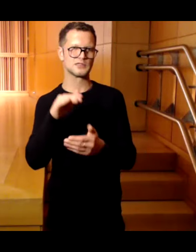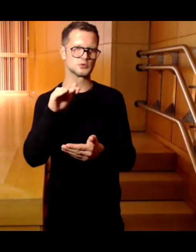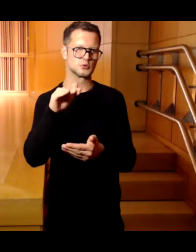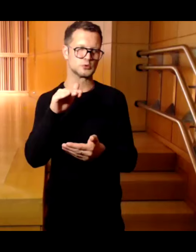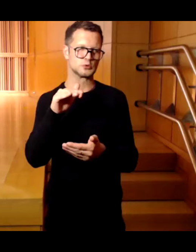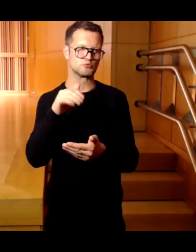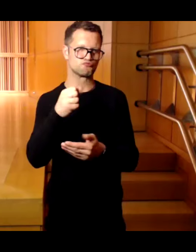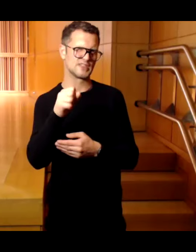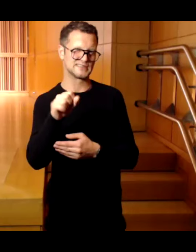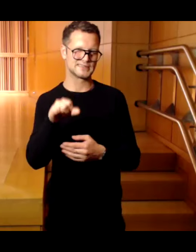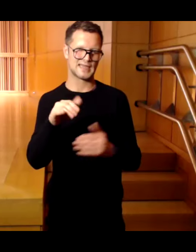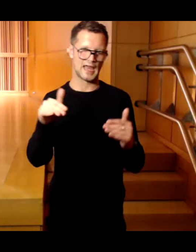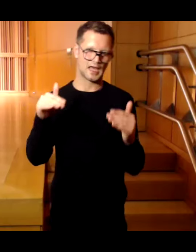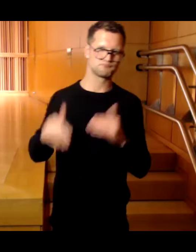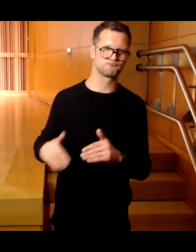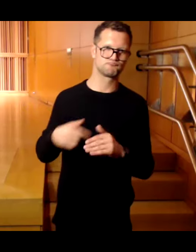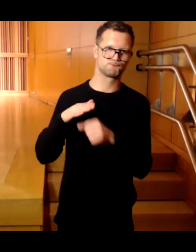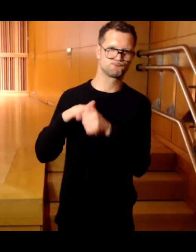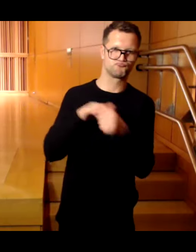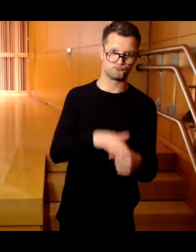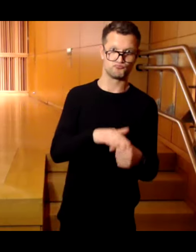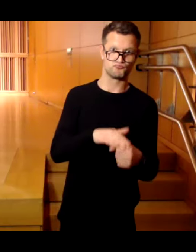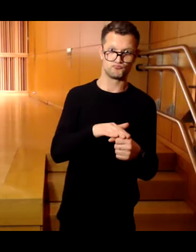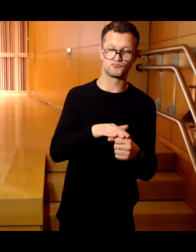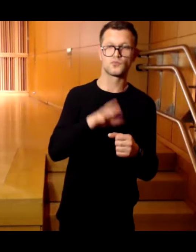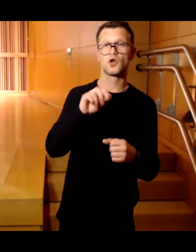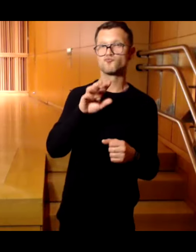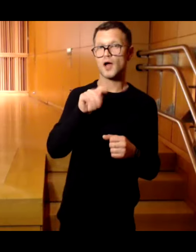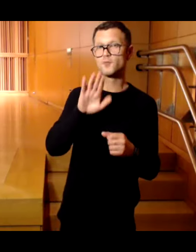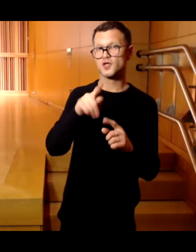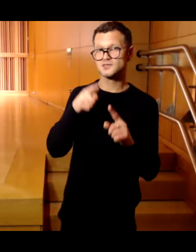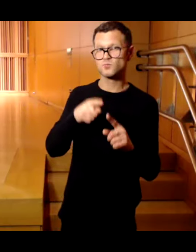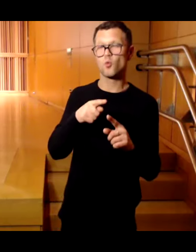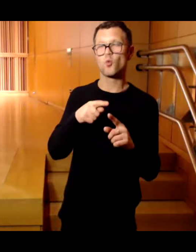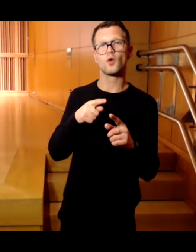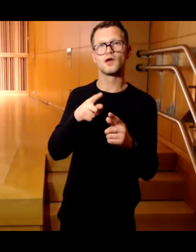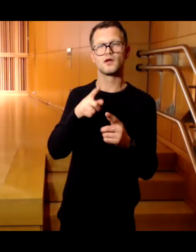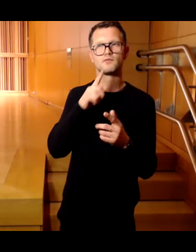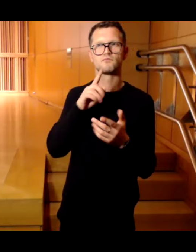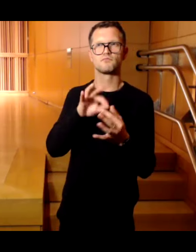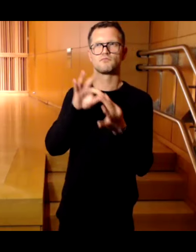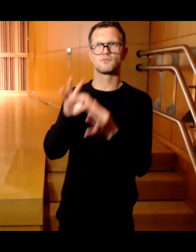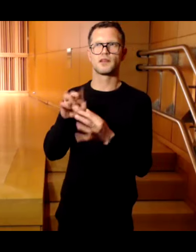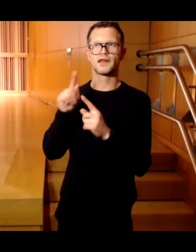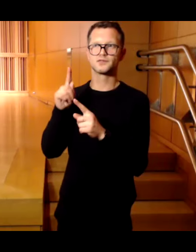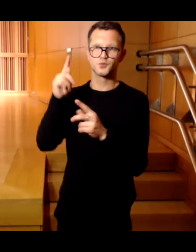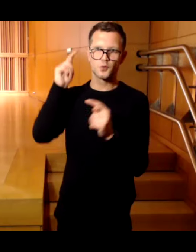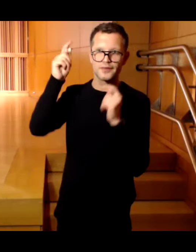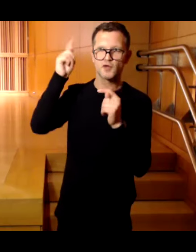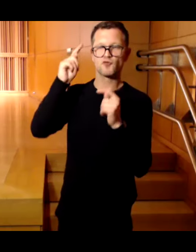Robert's point is especially generative, given the popularity of theorizations in schools.